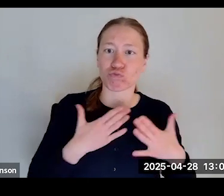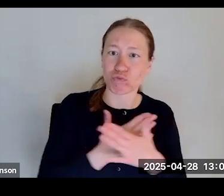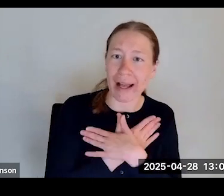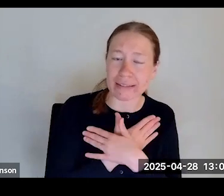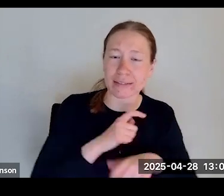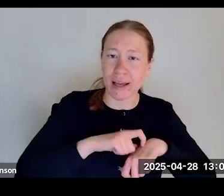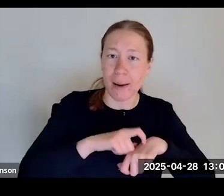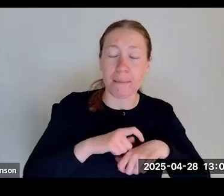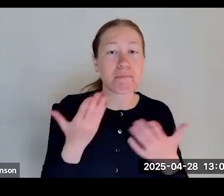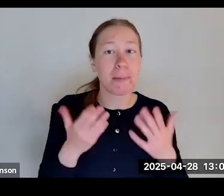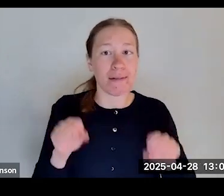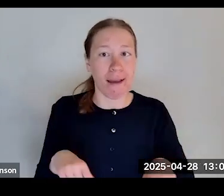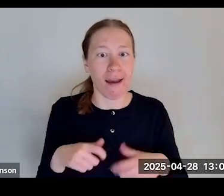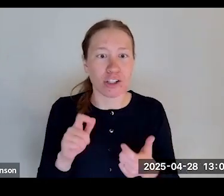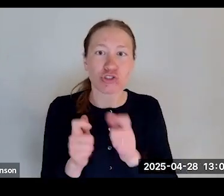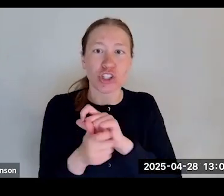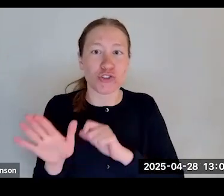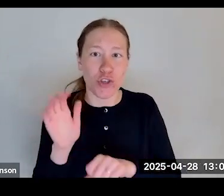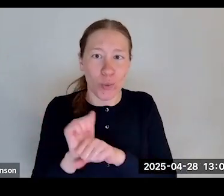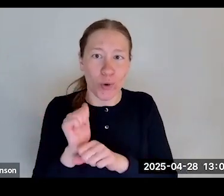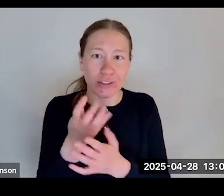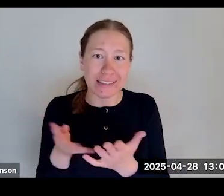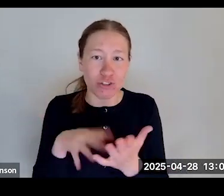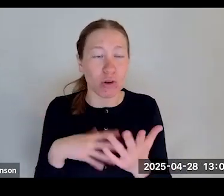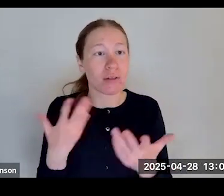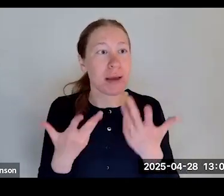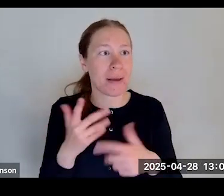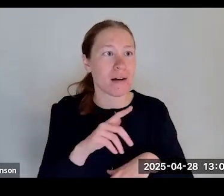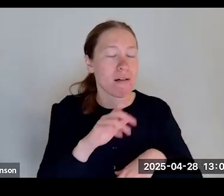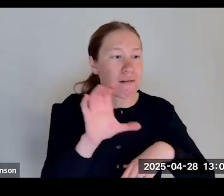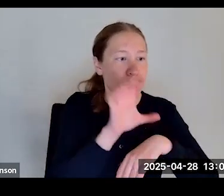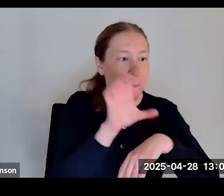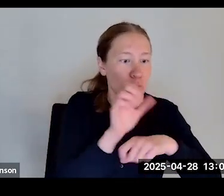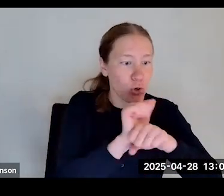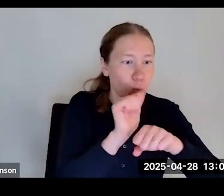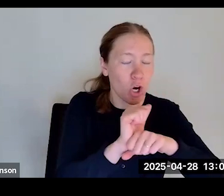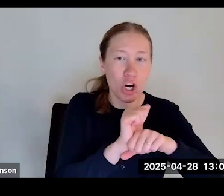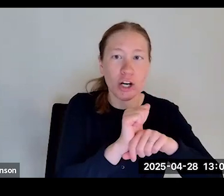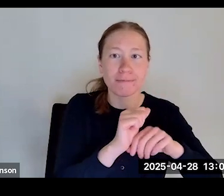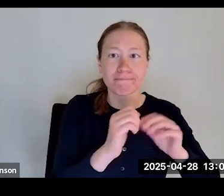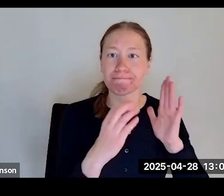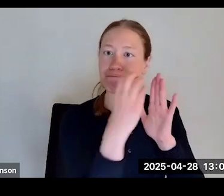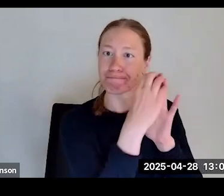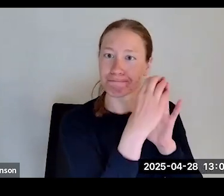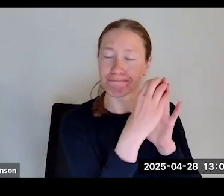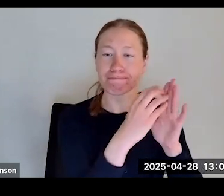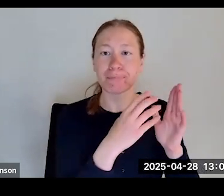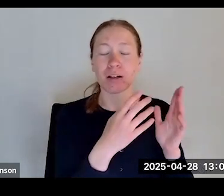So for example, having a chunk of the day where they can switch between a computer based task and doing another job related task that doesn't require them